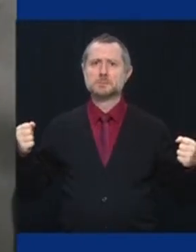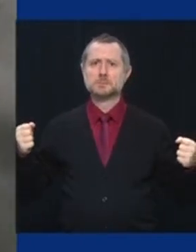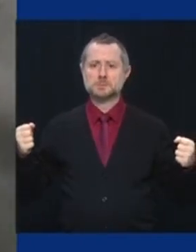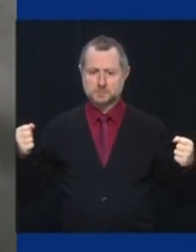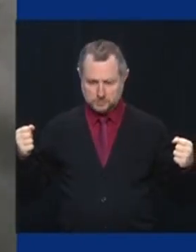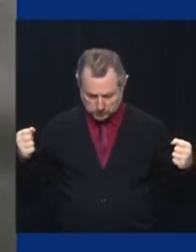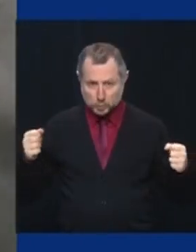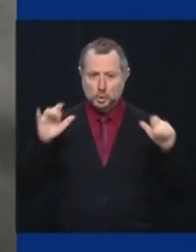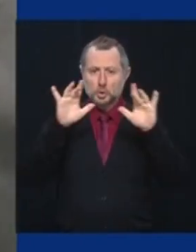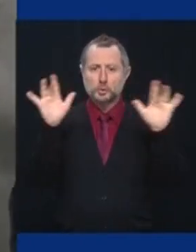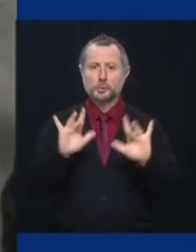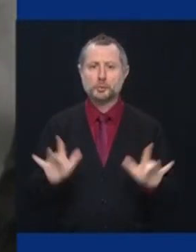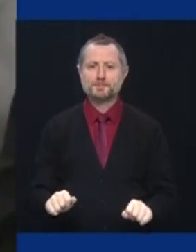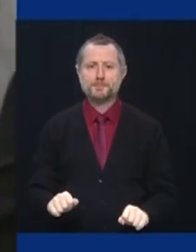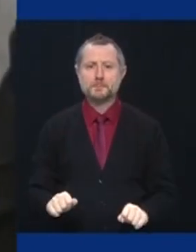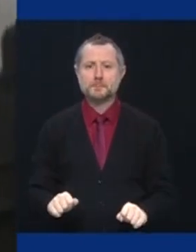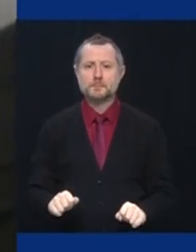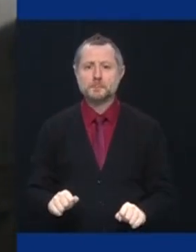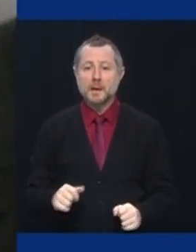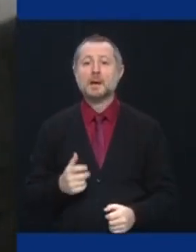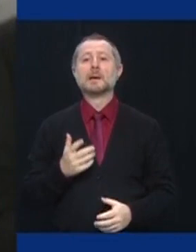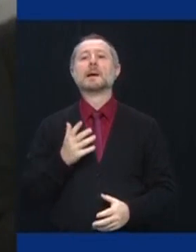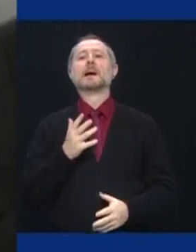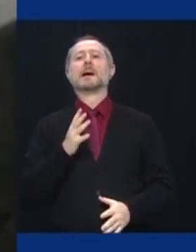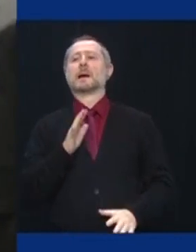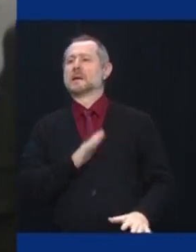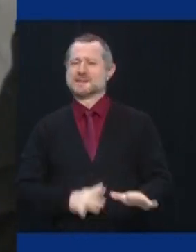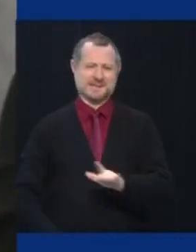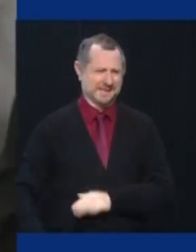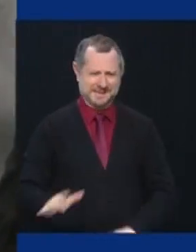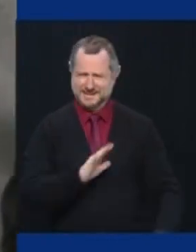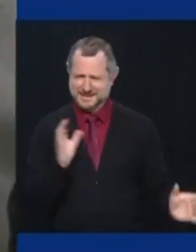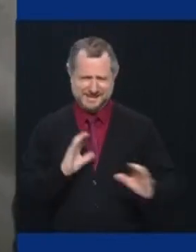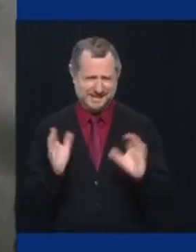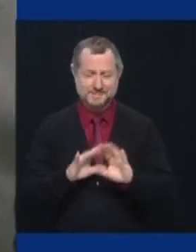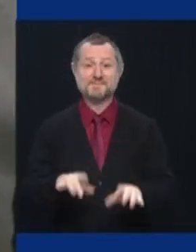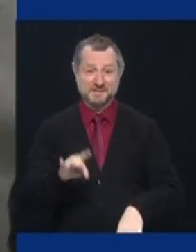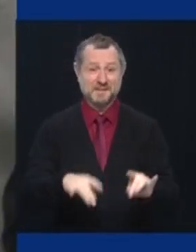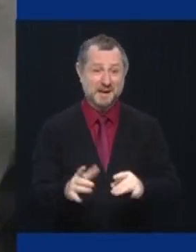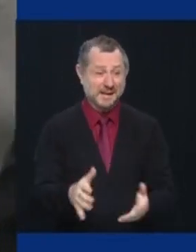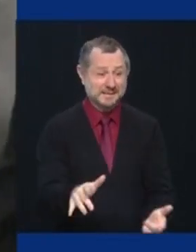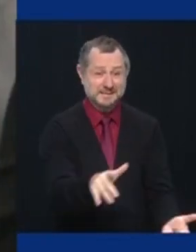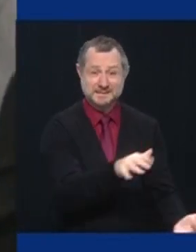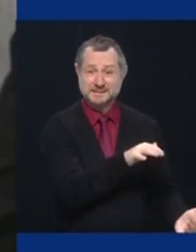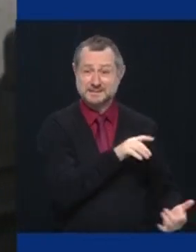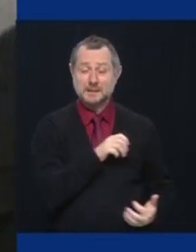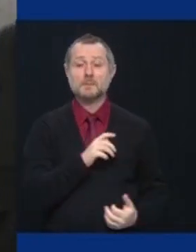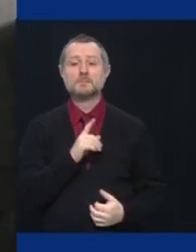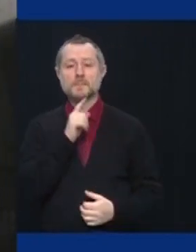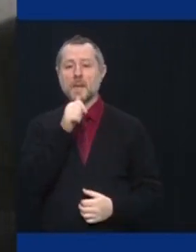VACCINE. PRESIDENT BIDEN COMES IN, OPENS THE VACCINE CUPBOARD, THE CUPBOARD IS BARE.